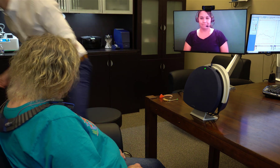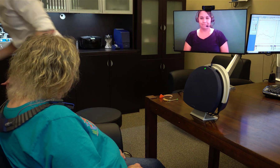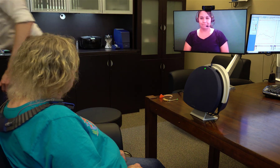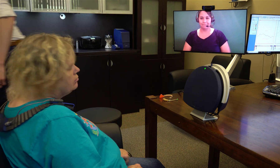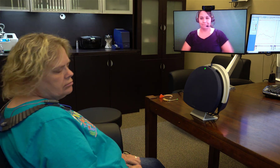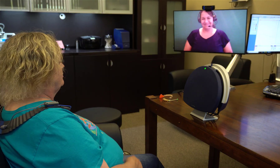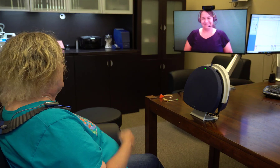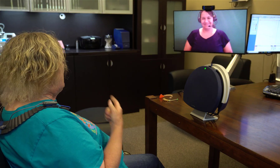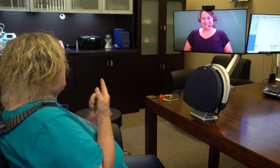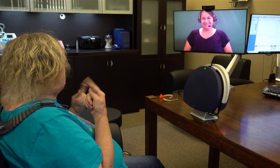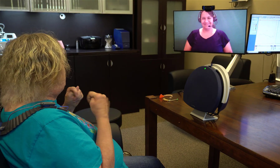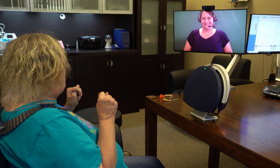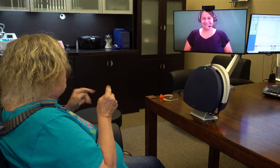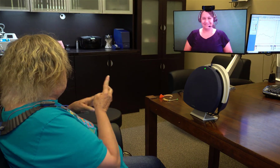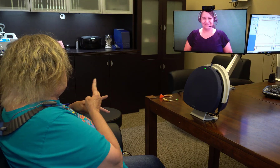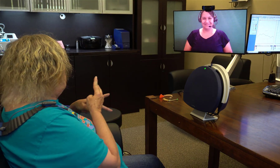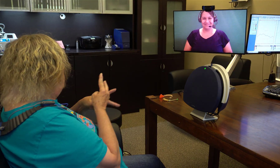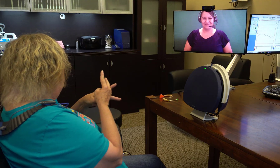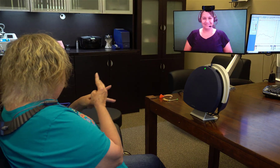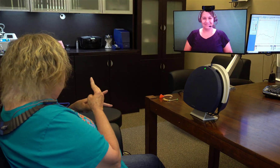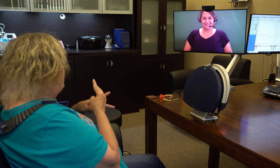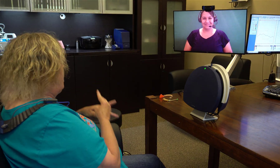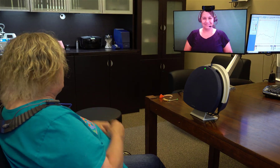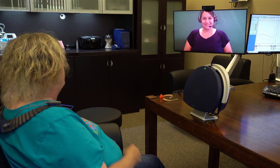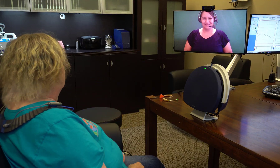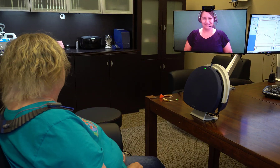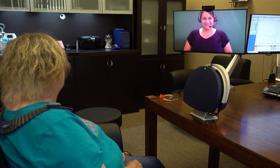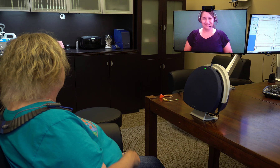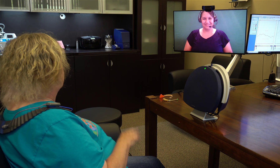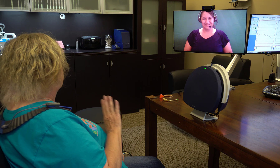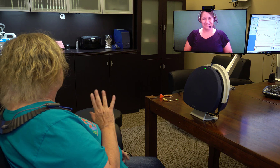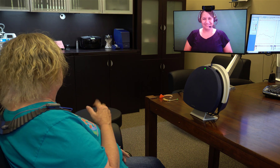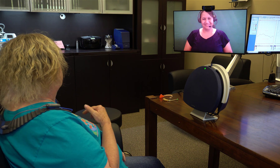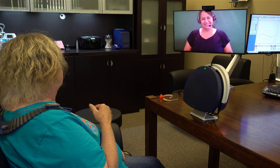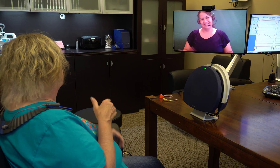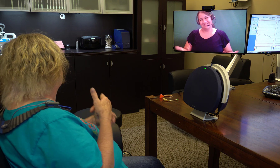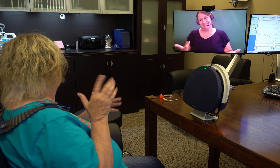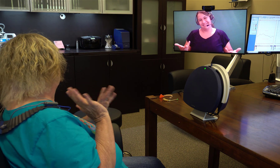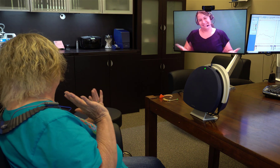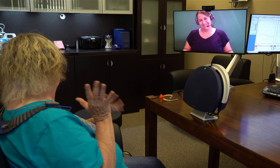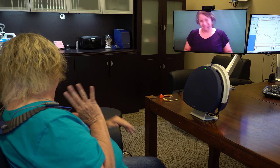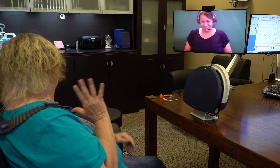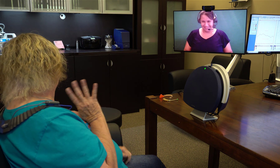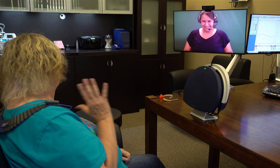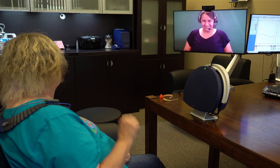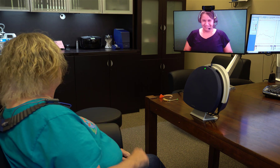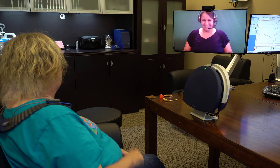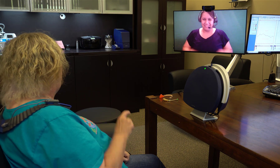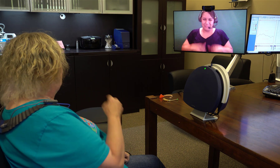and access to high-speed internet are very important when using Video Remote Interpreting, and if the setup is done well,